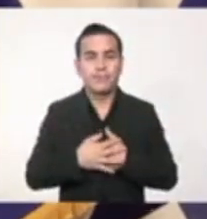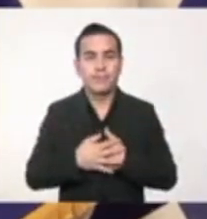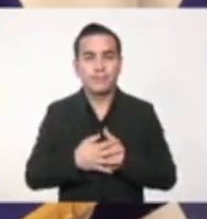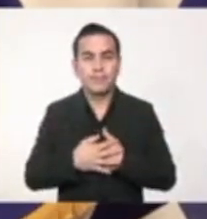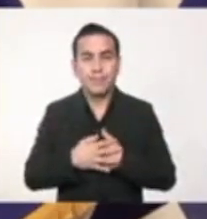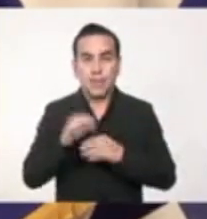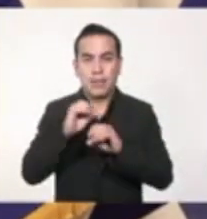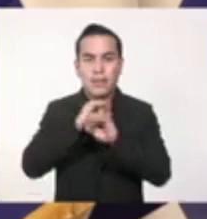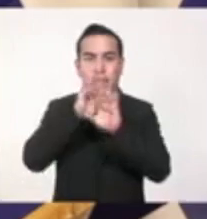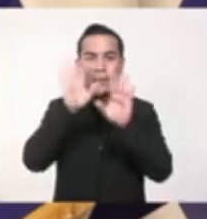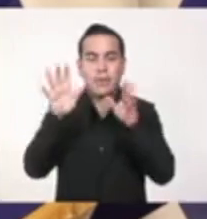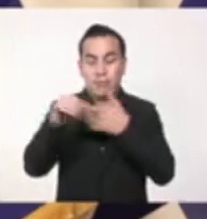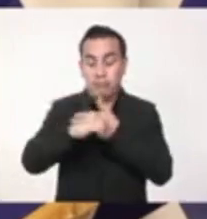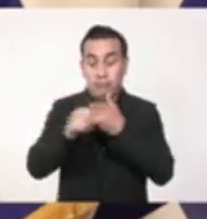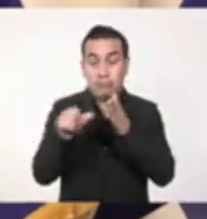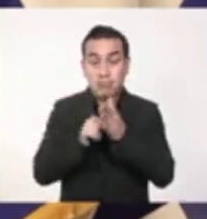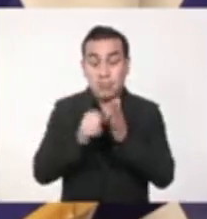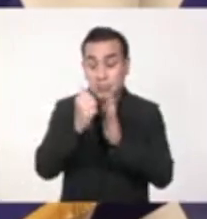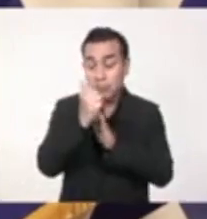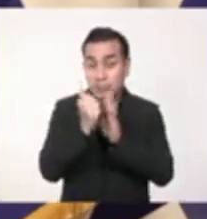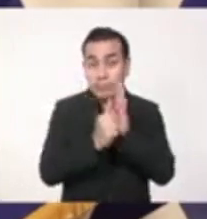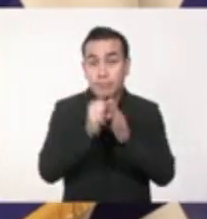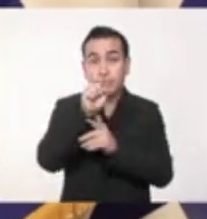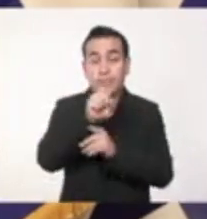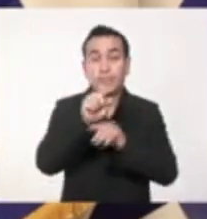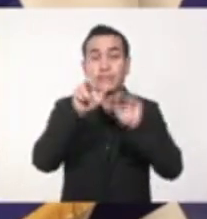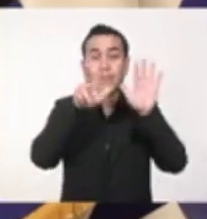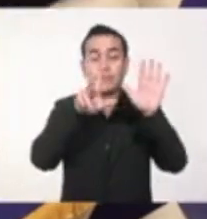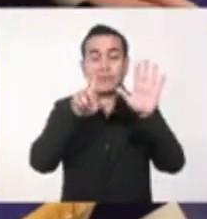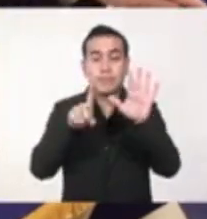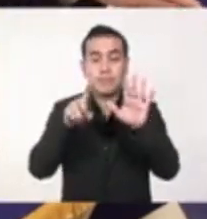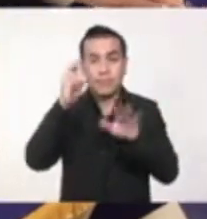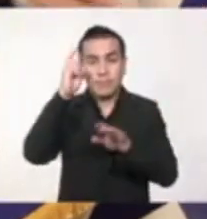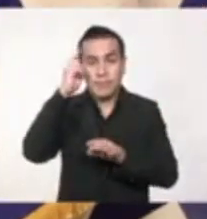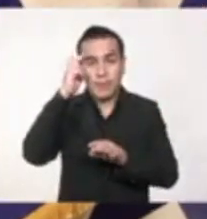says, that is, the constitution obliges the deputies to